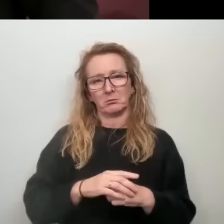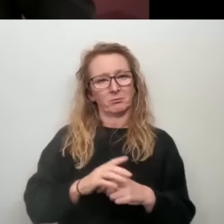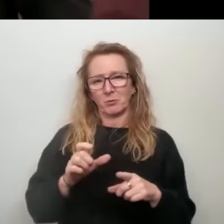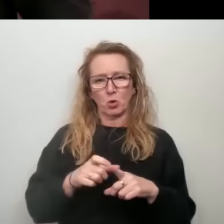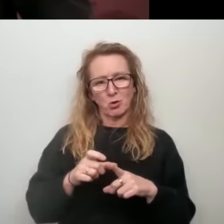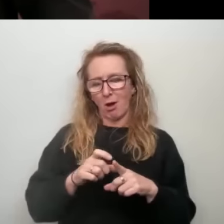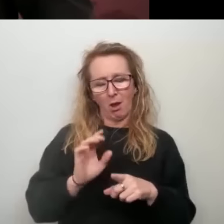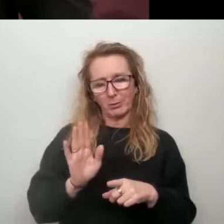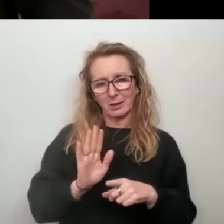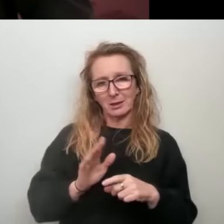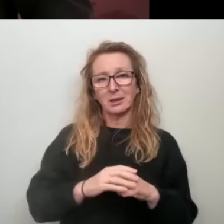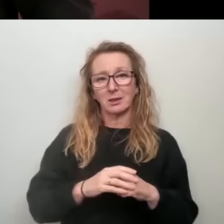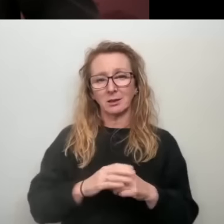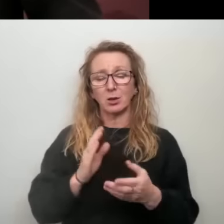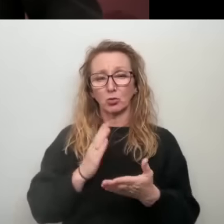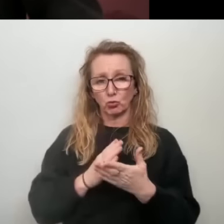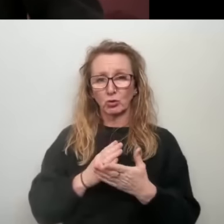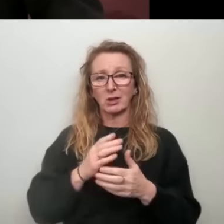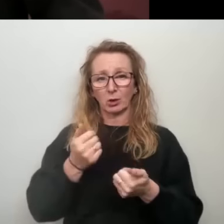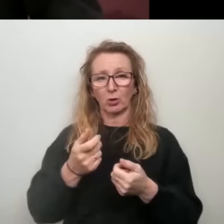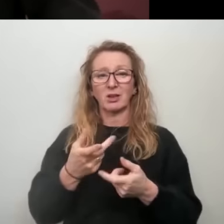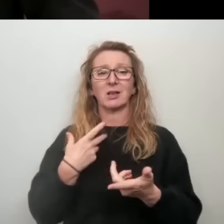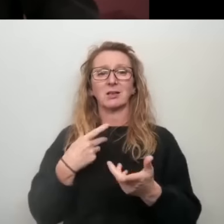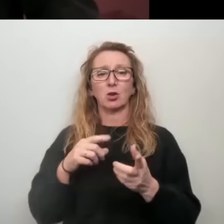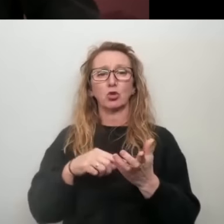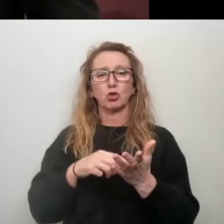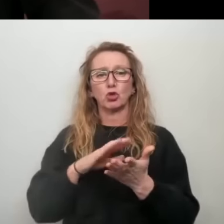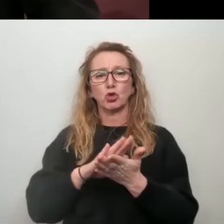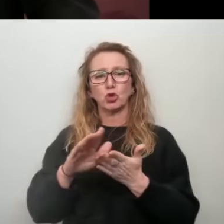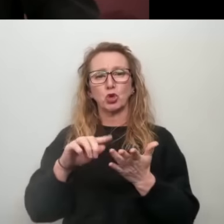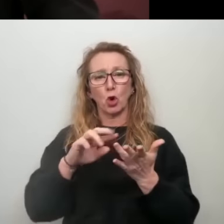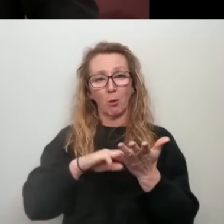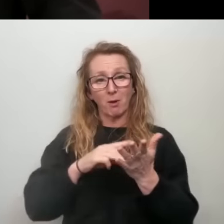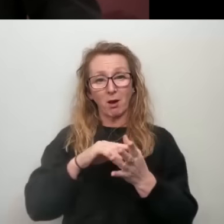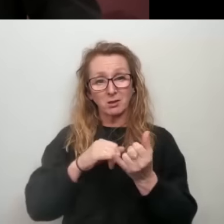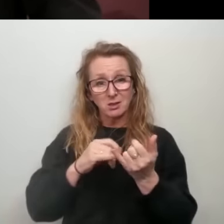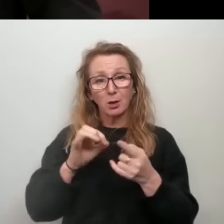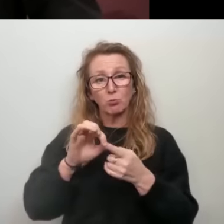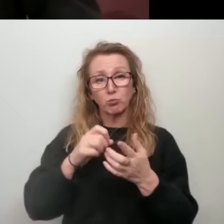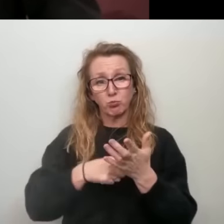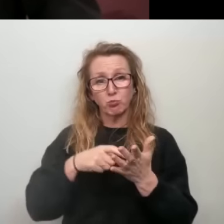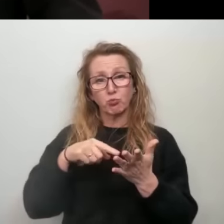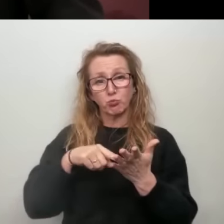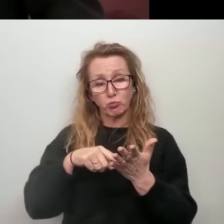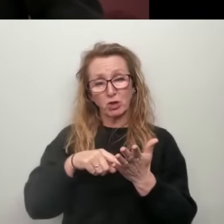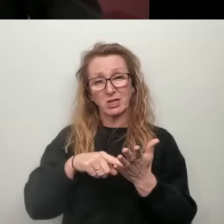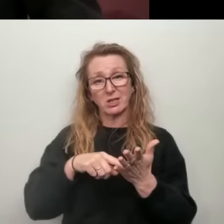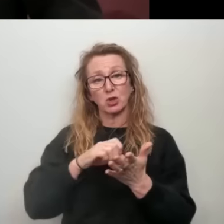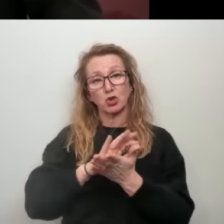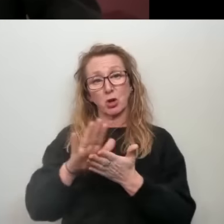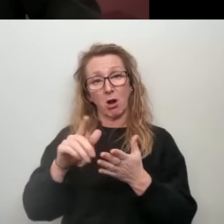It's a chap called Thomas Farnolls Pritchard an architect who worked within the Shropshire area.